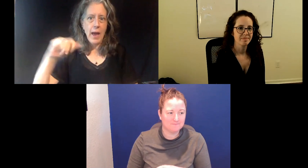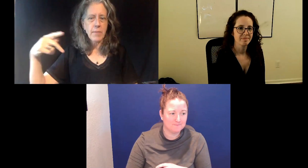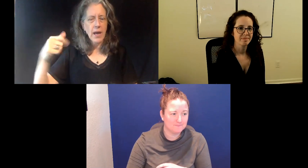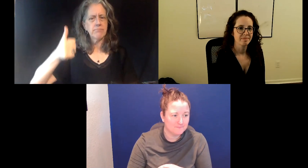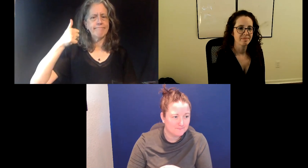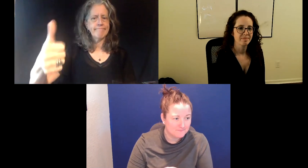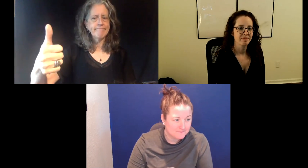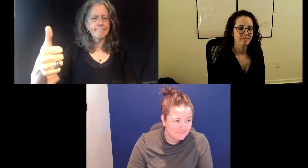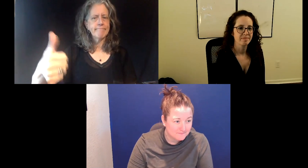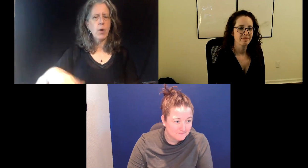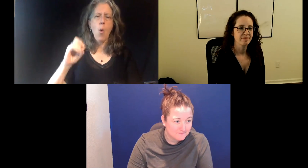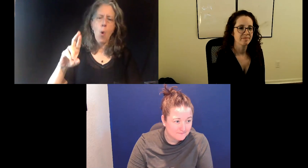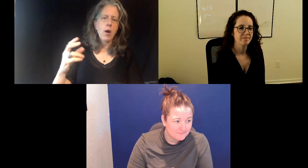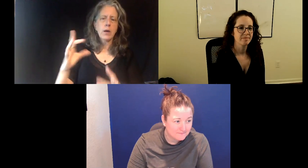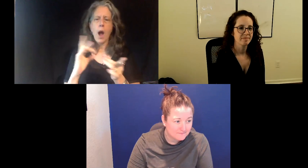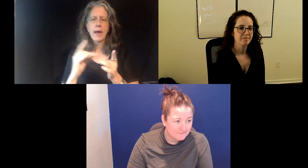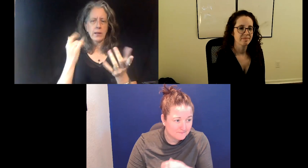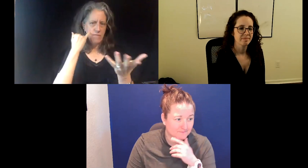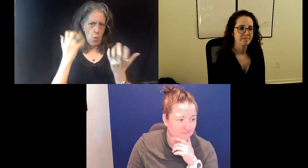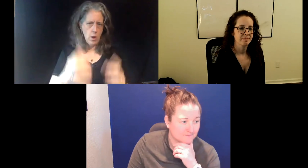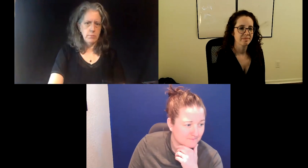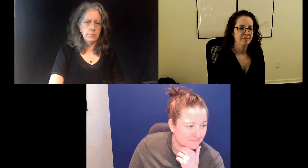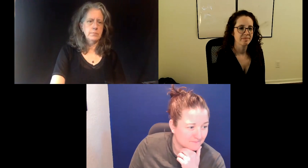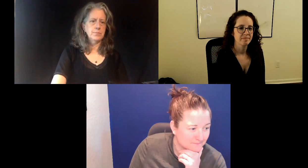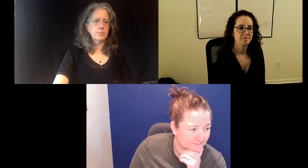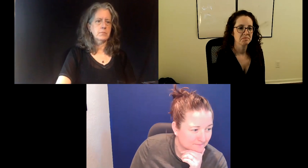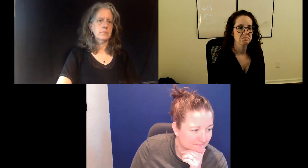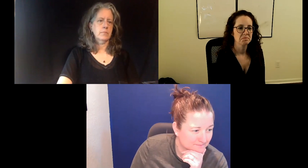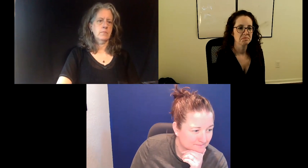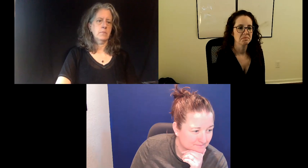see something oh yeah that's an app that i like you know you can actually add a comment under